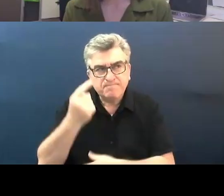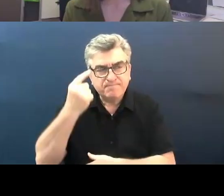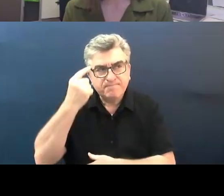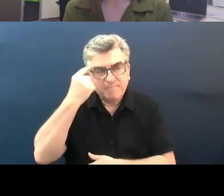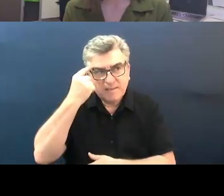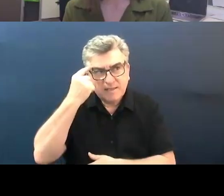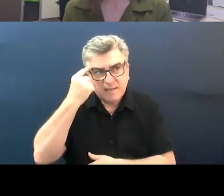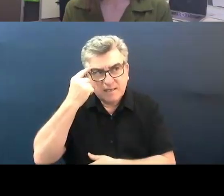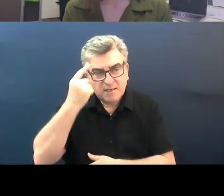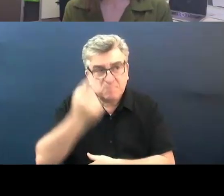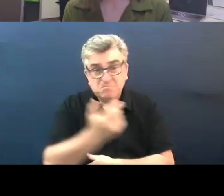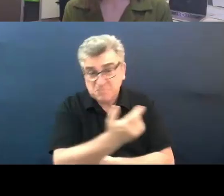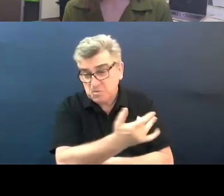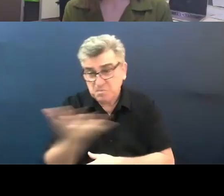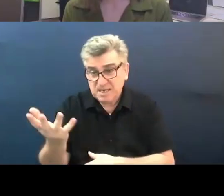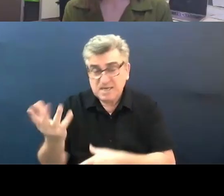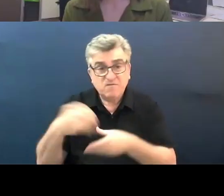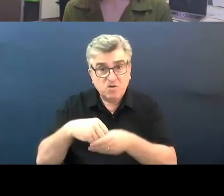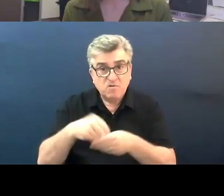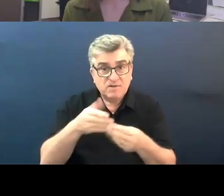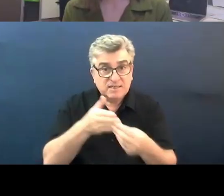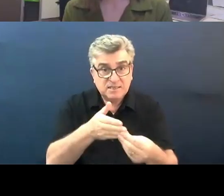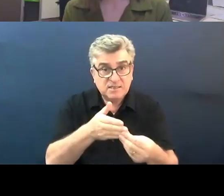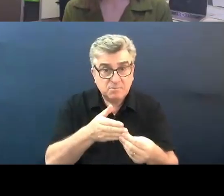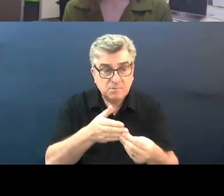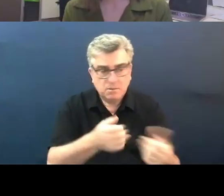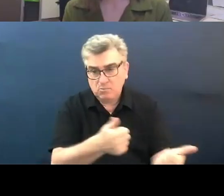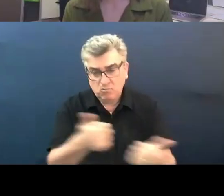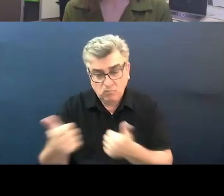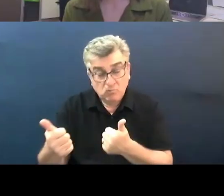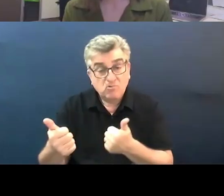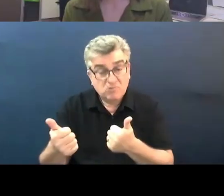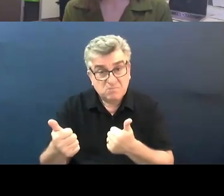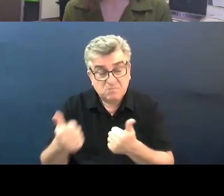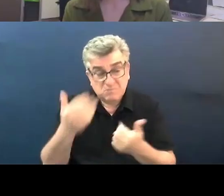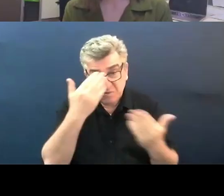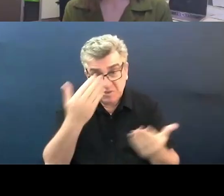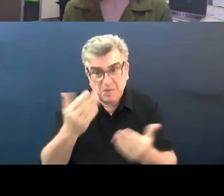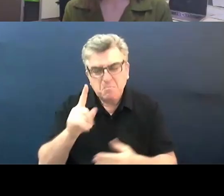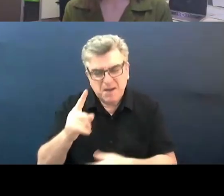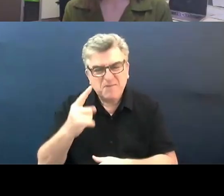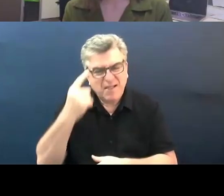the leadership of many in this area, but I think we can do that leadership aspect somewhat better.